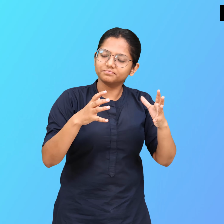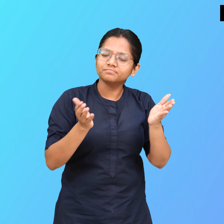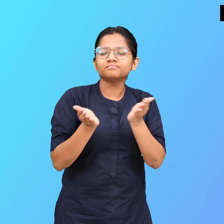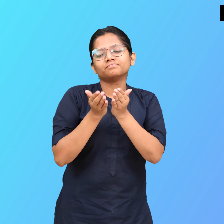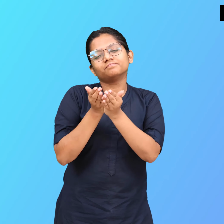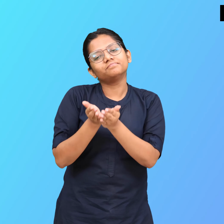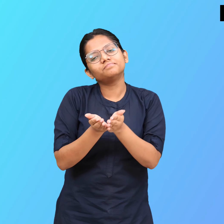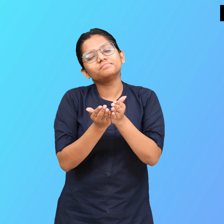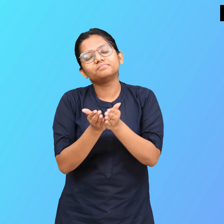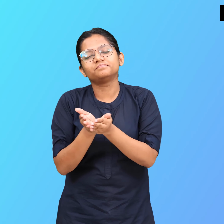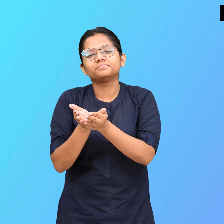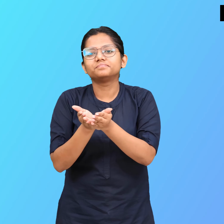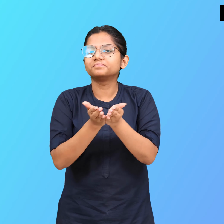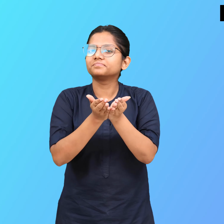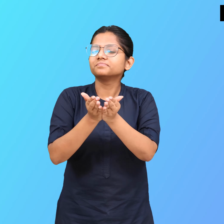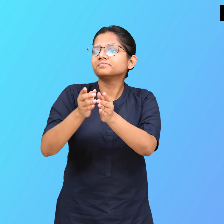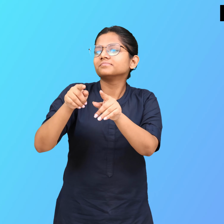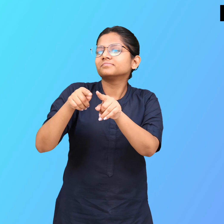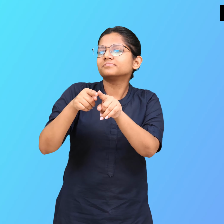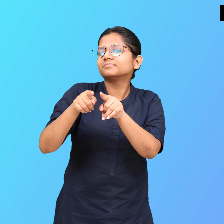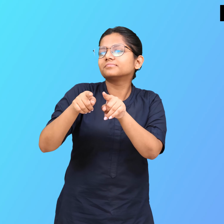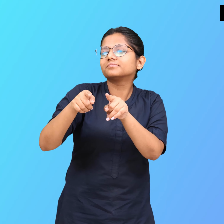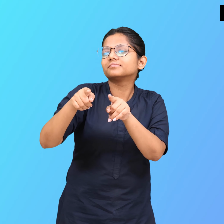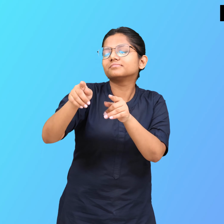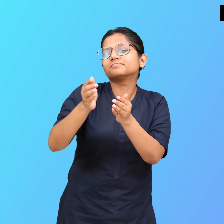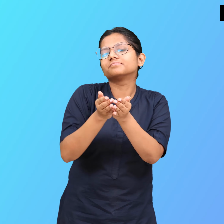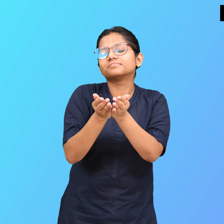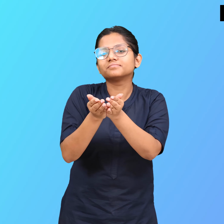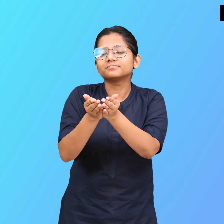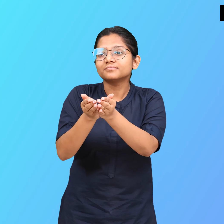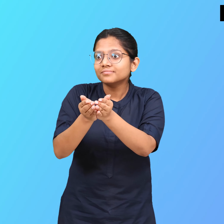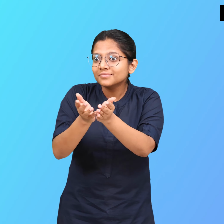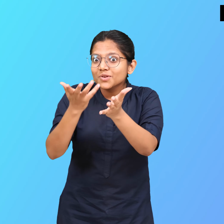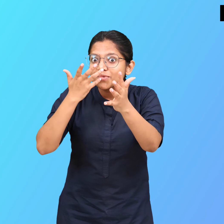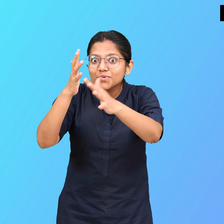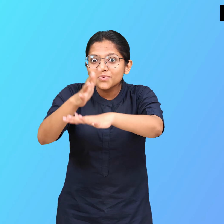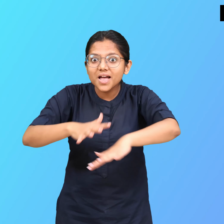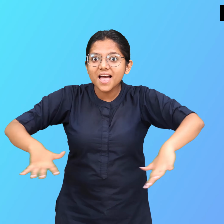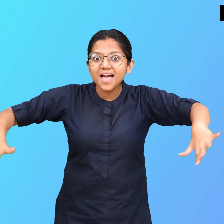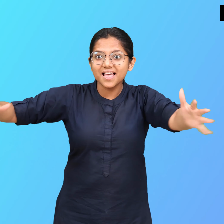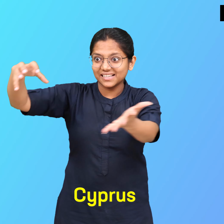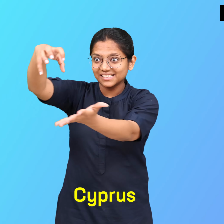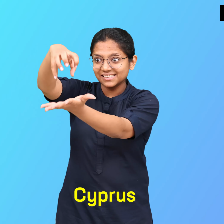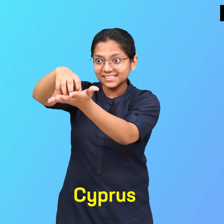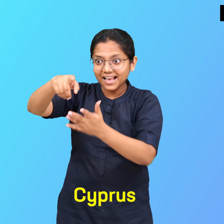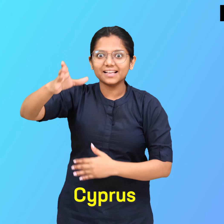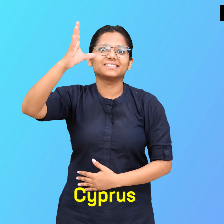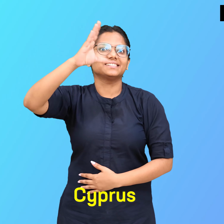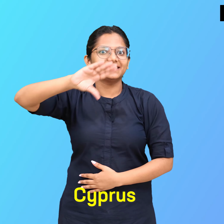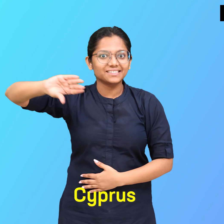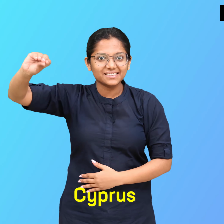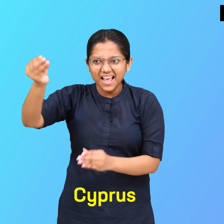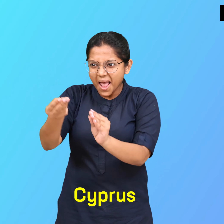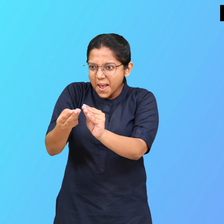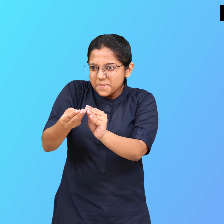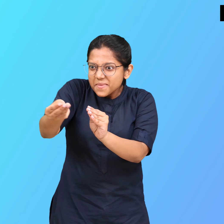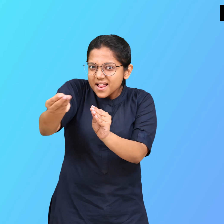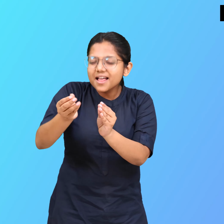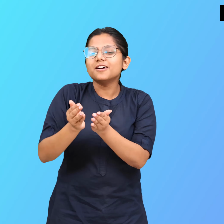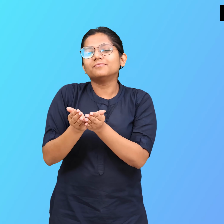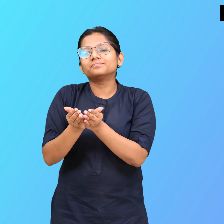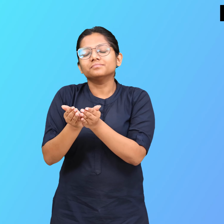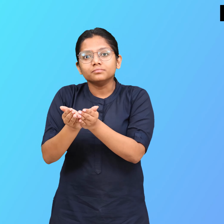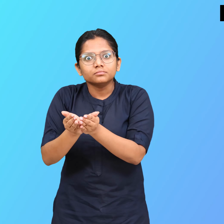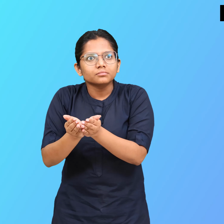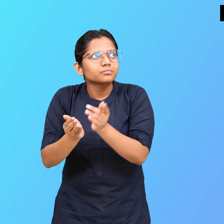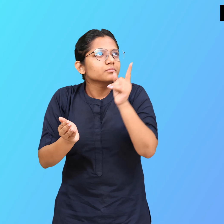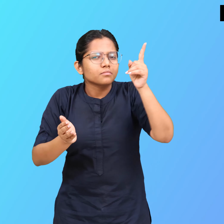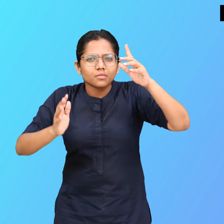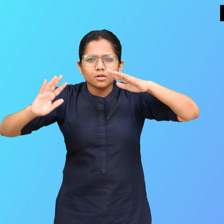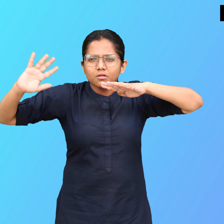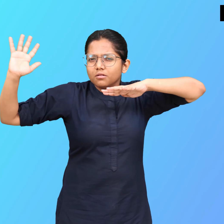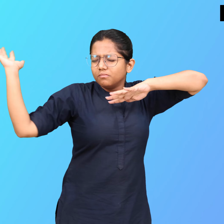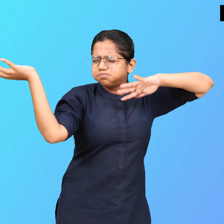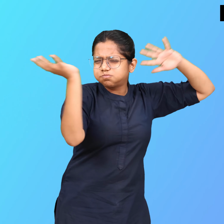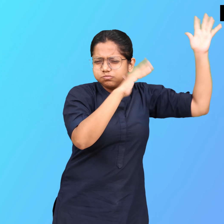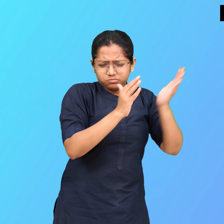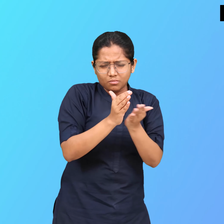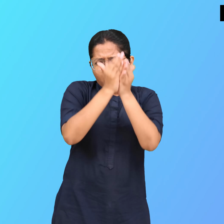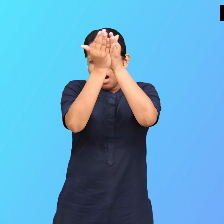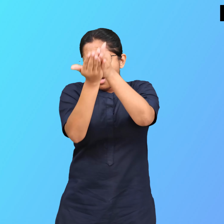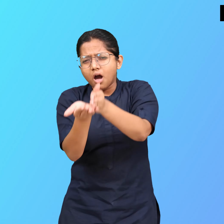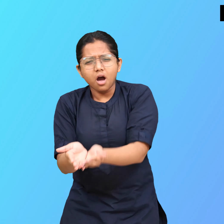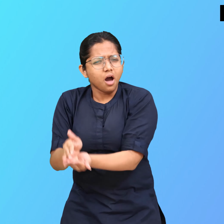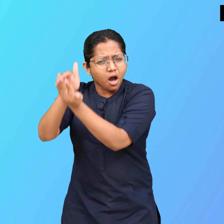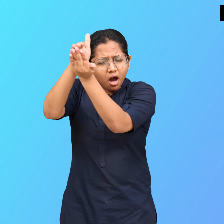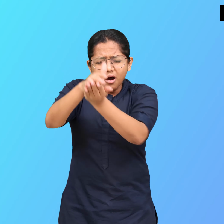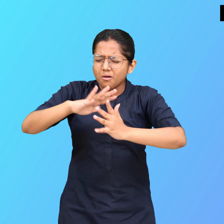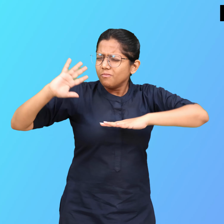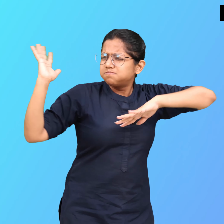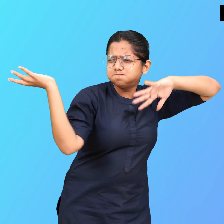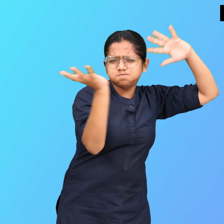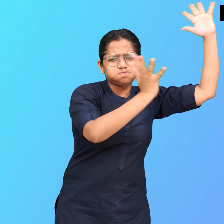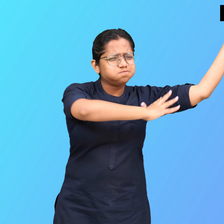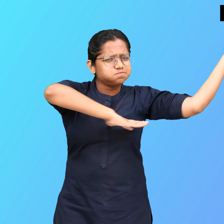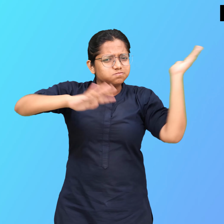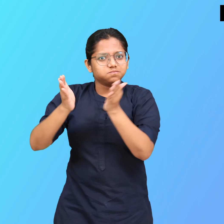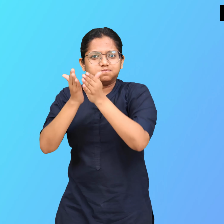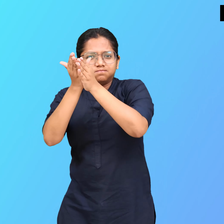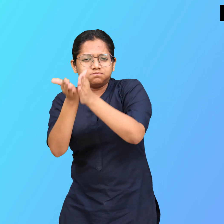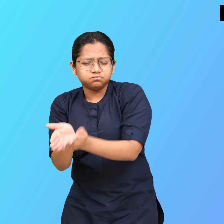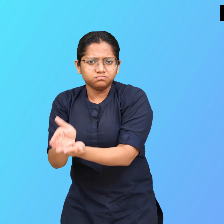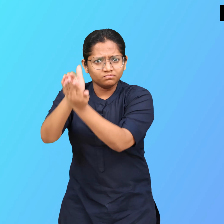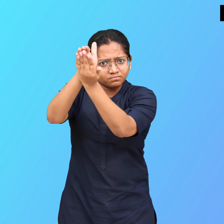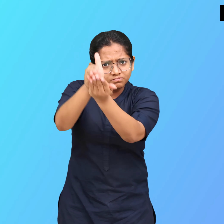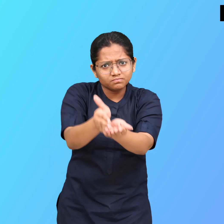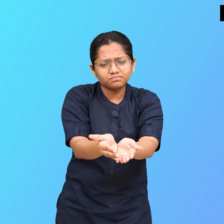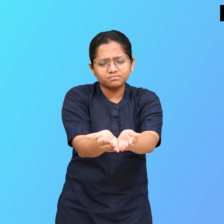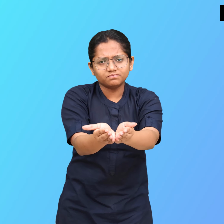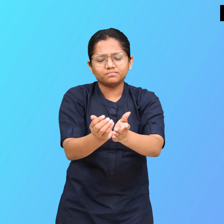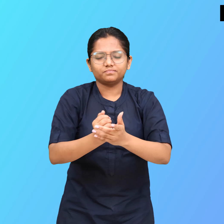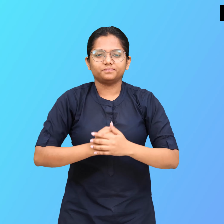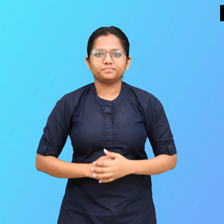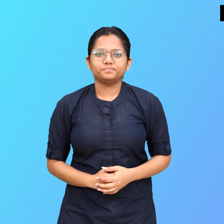We left that city and sailed close to the island of Cyprus because the wind was blowing against us.